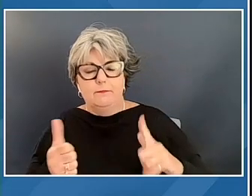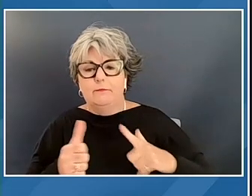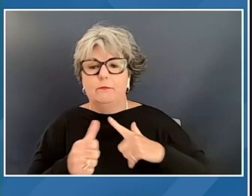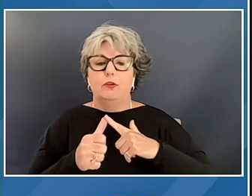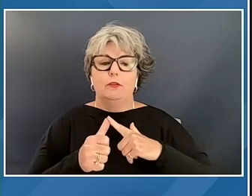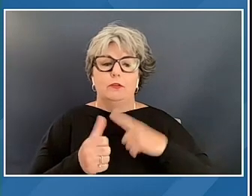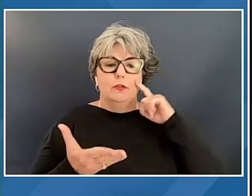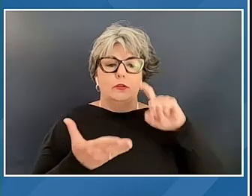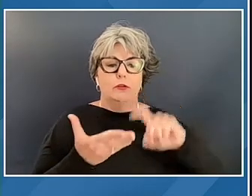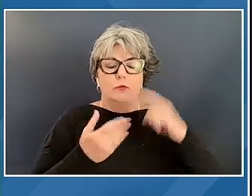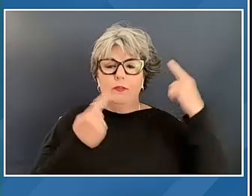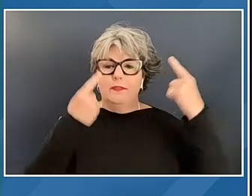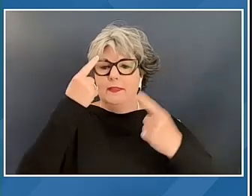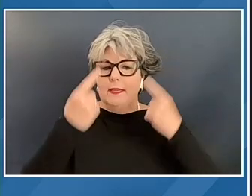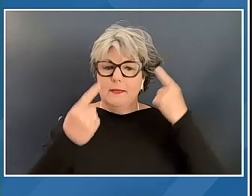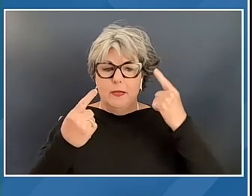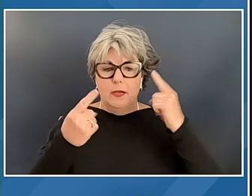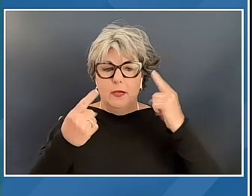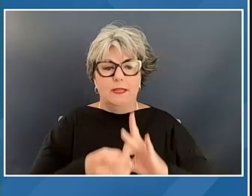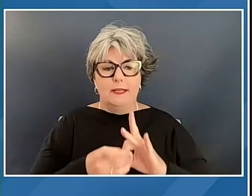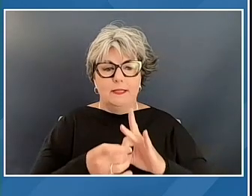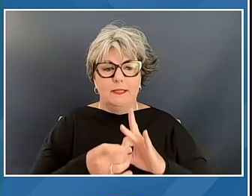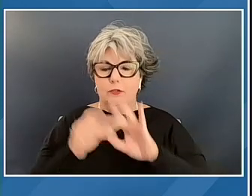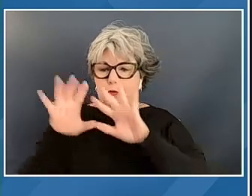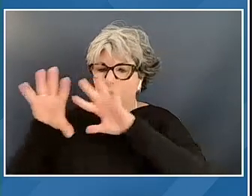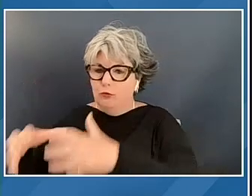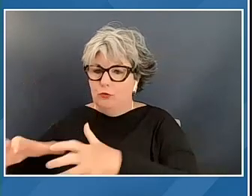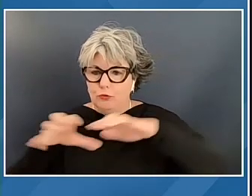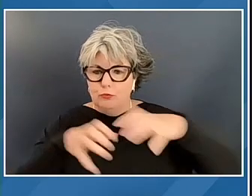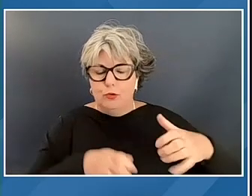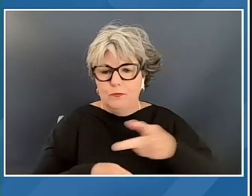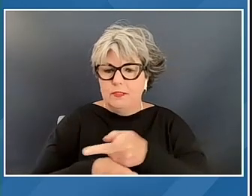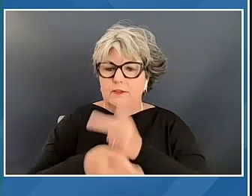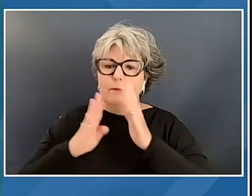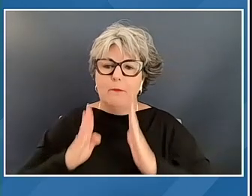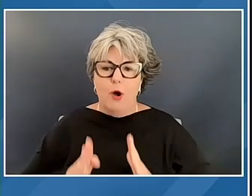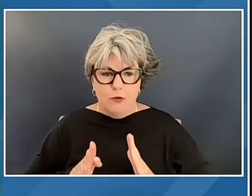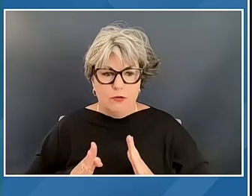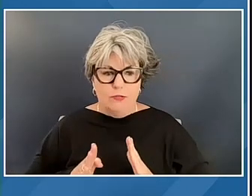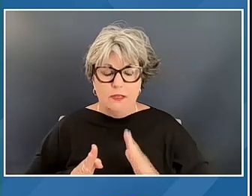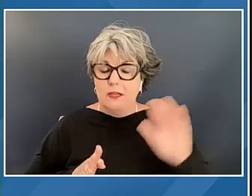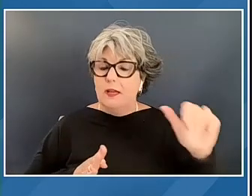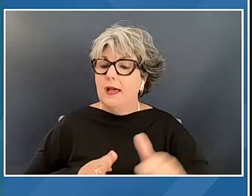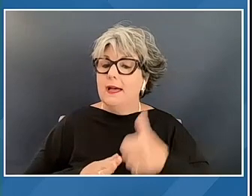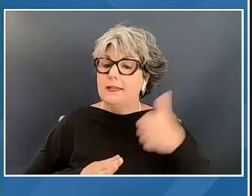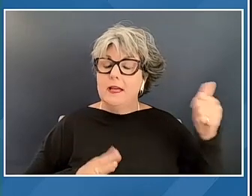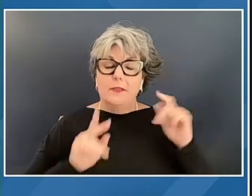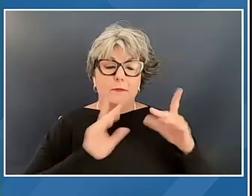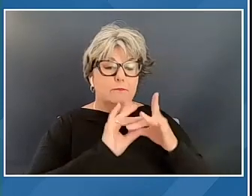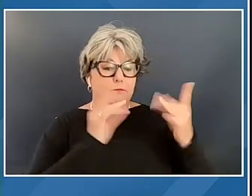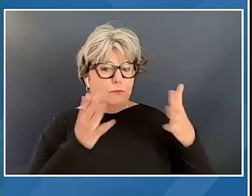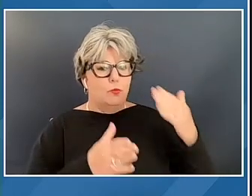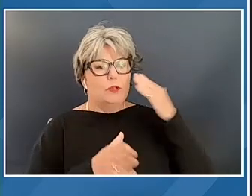about this issue in terms of distinct groups of borrowers. As others have already said today, we know that experiences and challenges in the